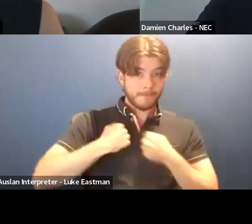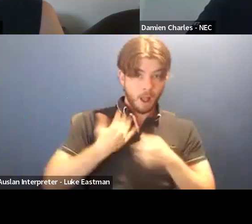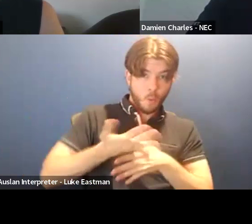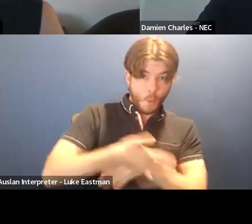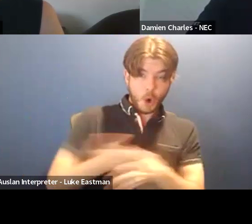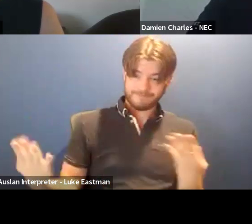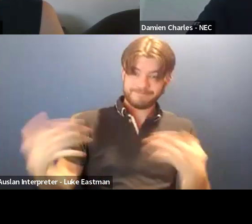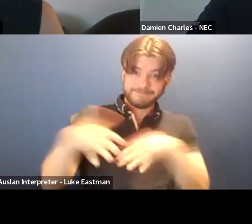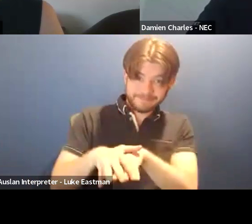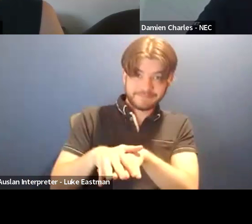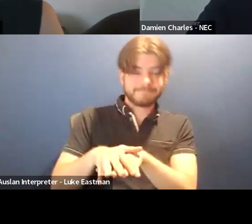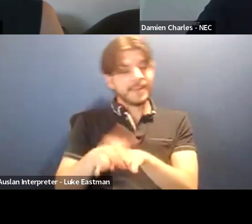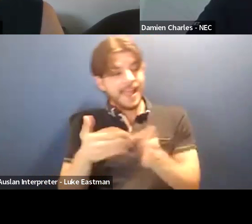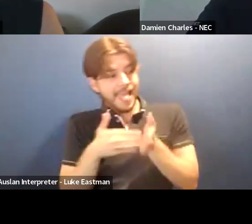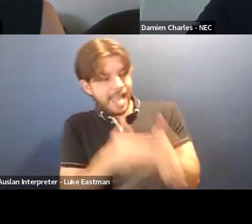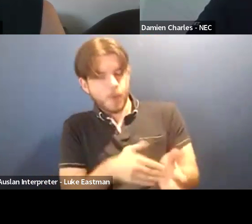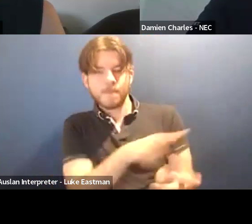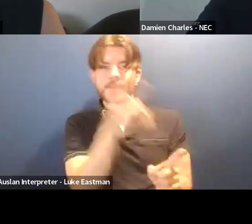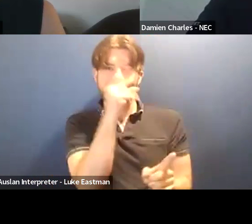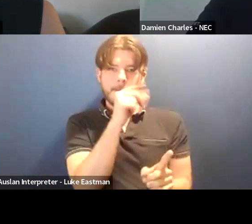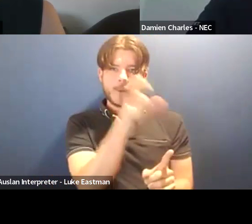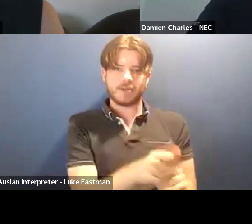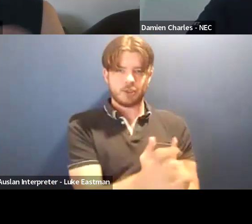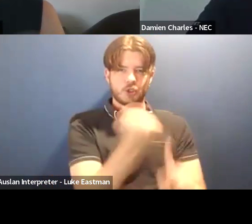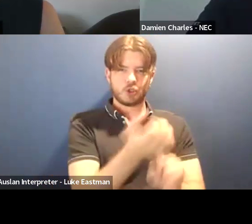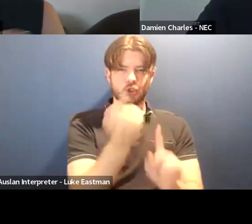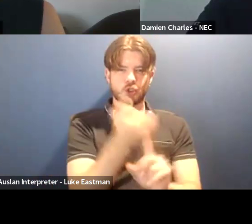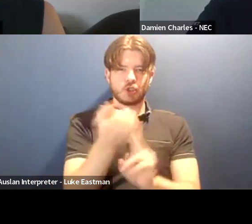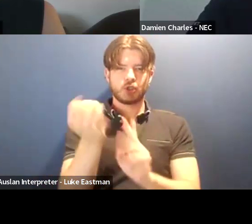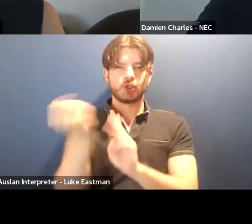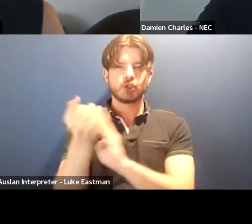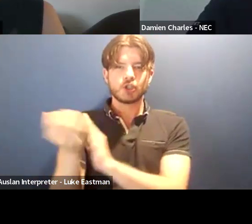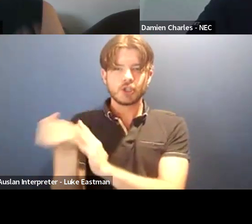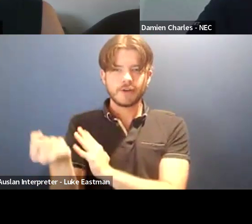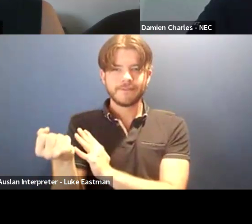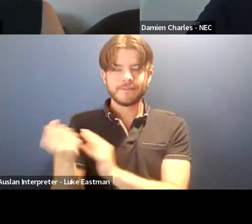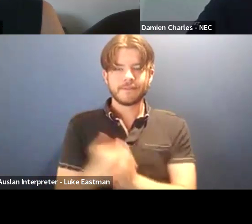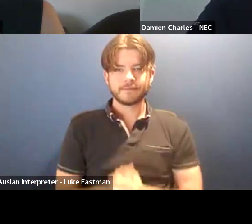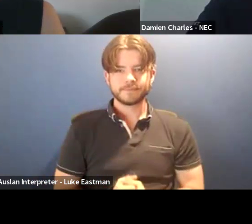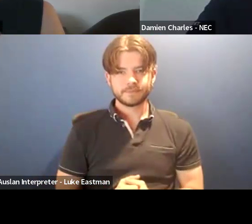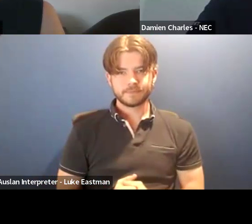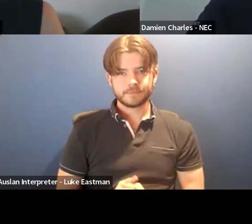person is achieving their their goals and outcomes but you know it's the